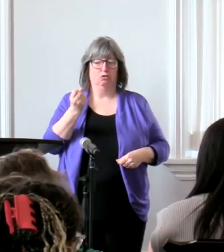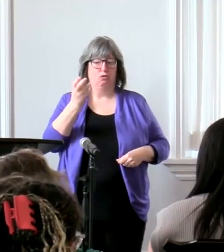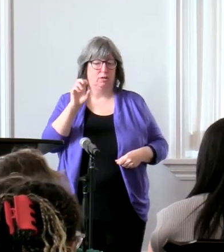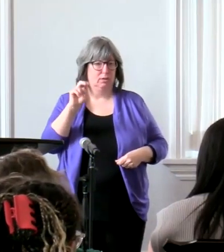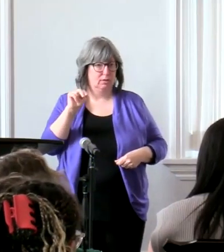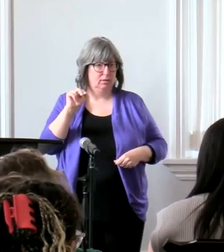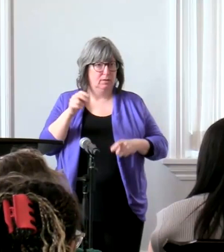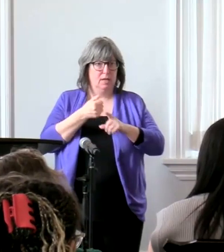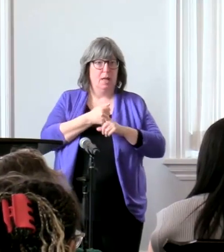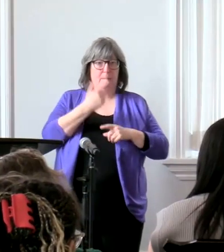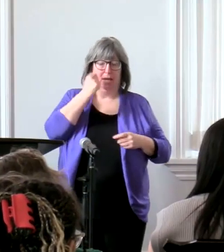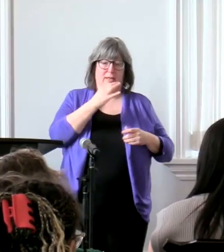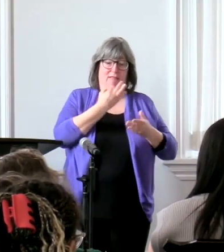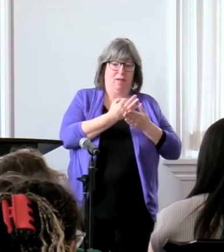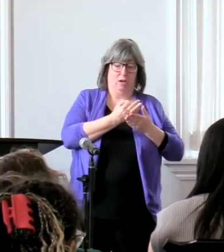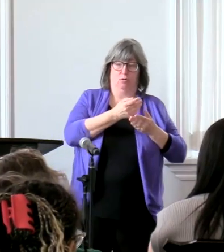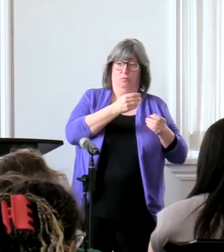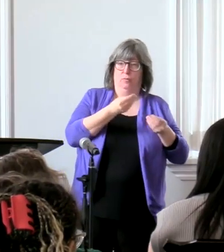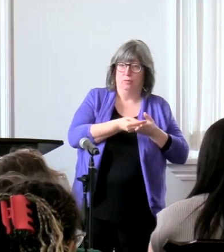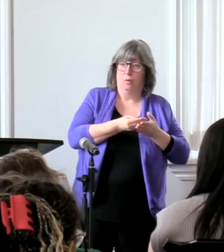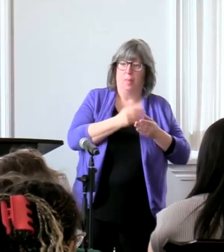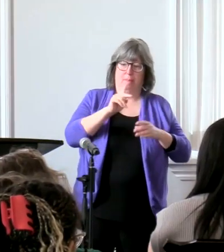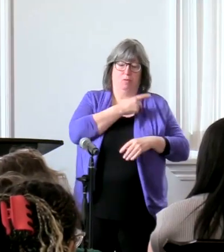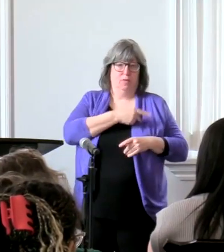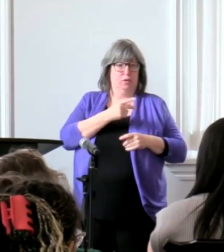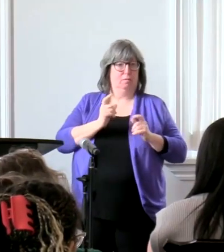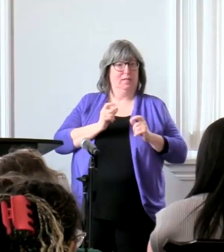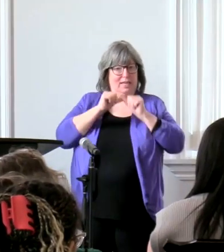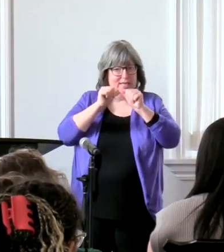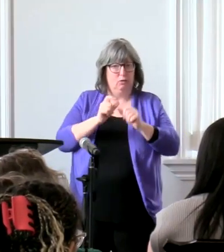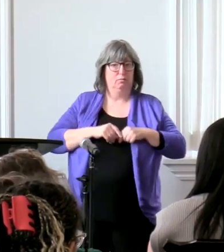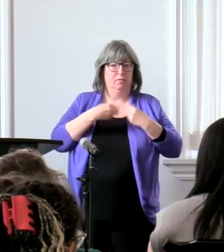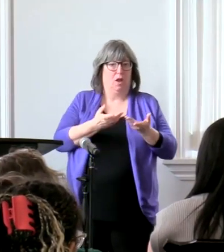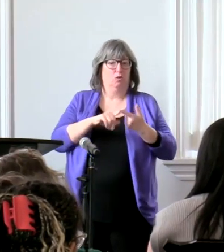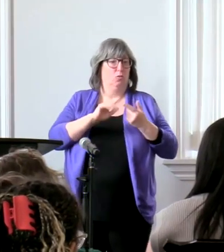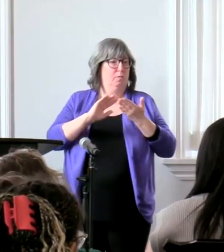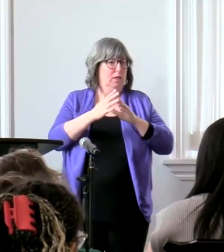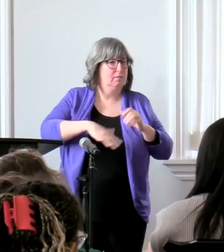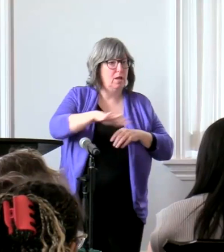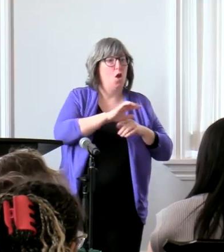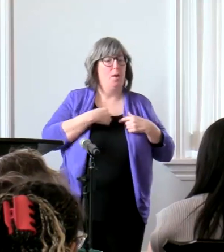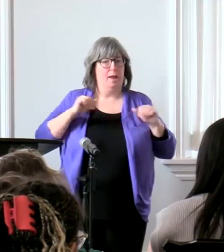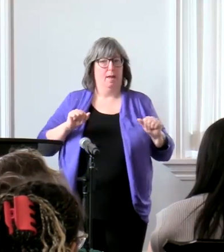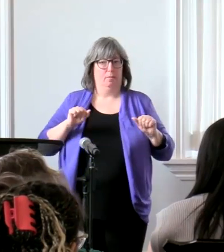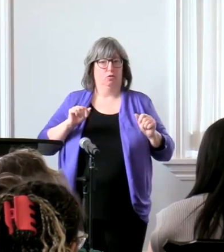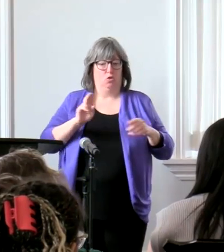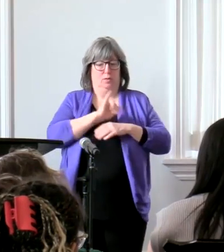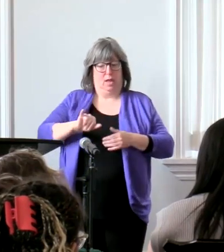because of the financial resources that the province continues to provide, we were able to use.